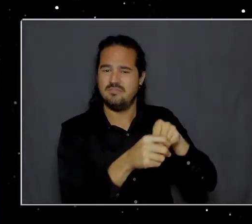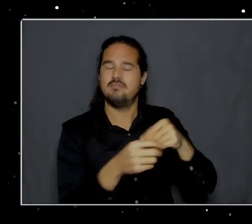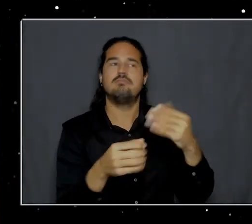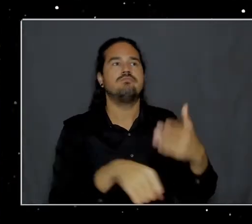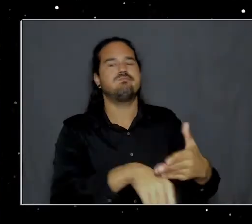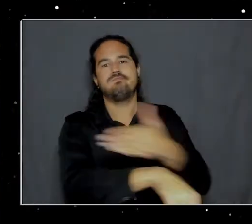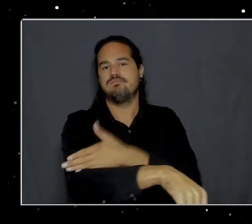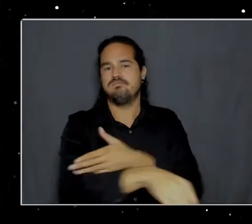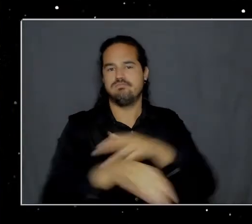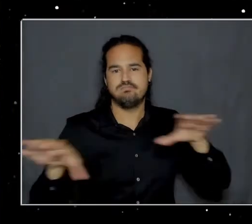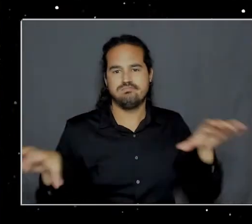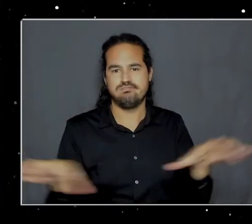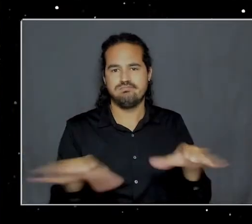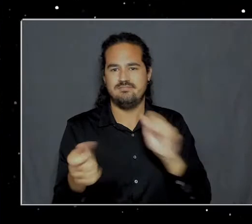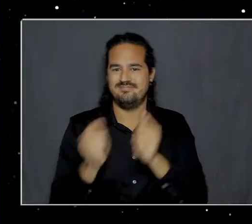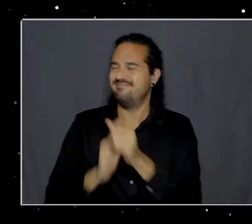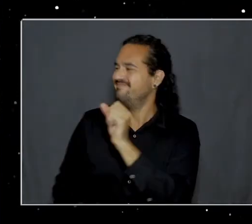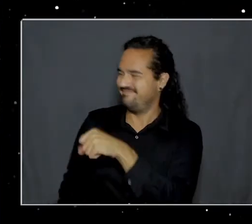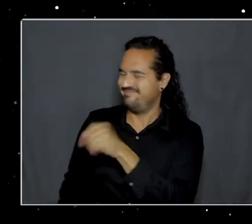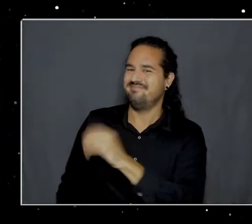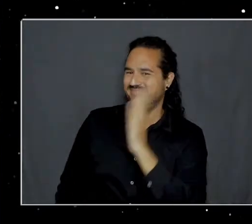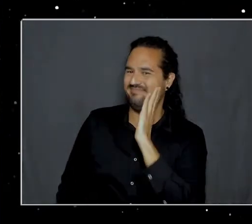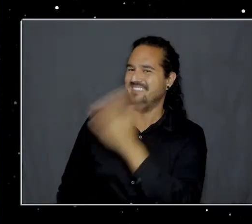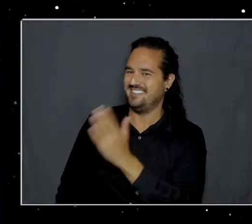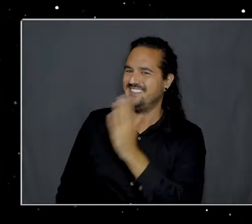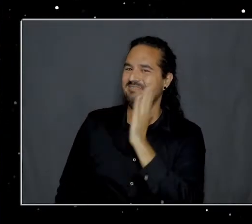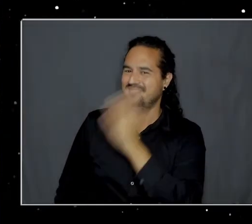MICHELE STORMS: